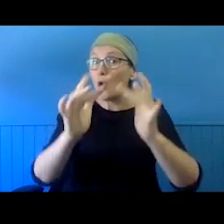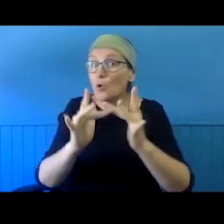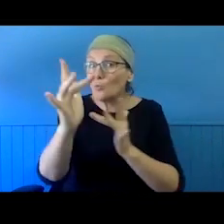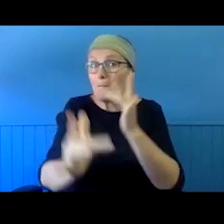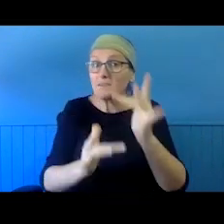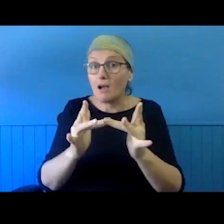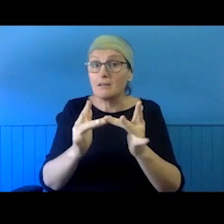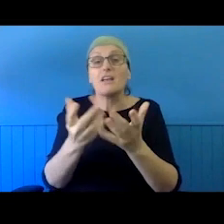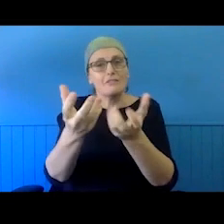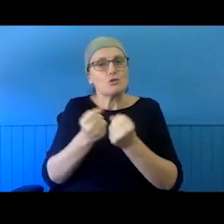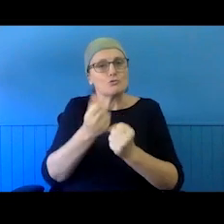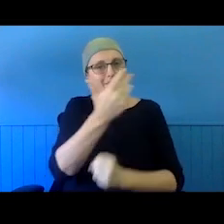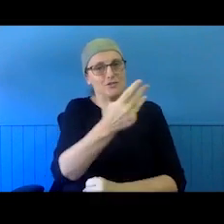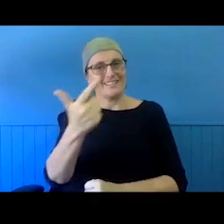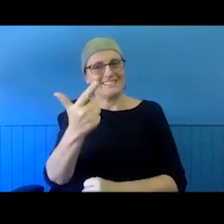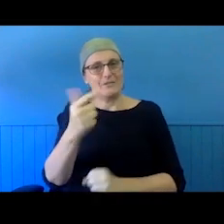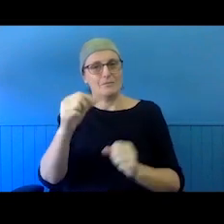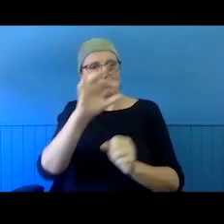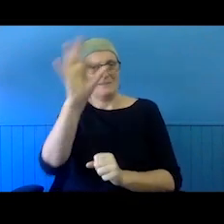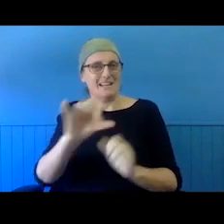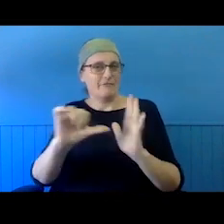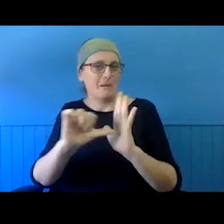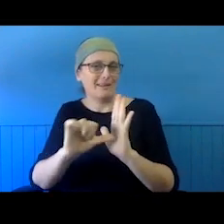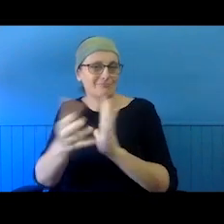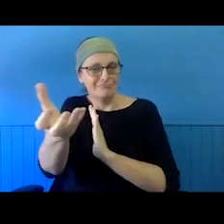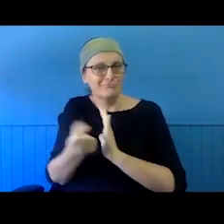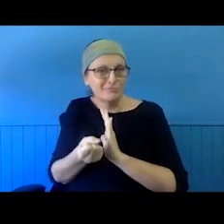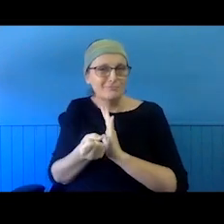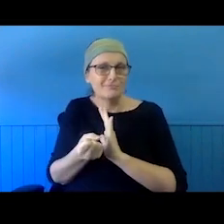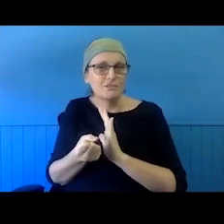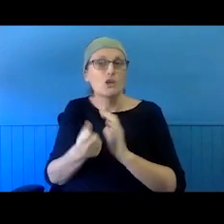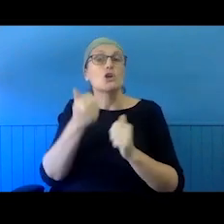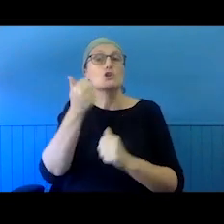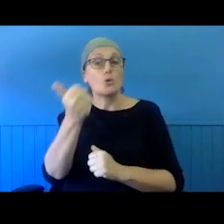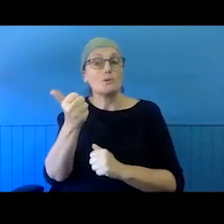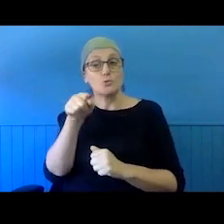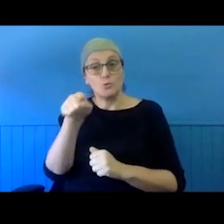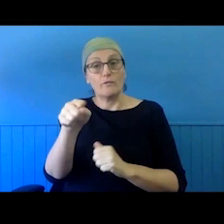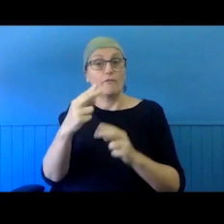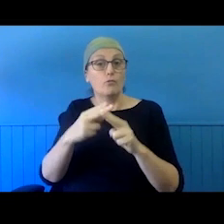good platform to host your learning materials. But Udemy's pretty broad.